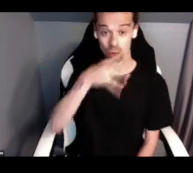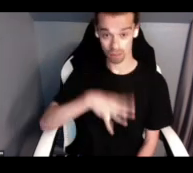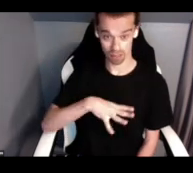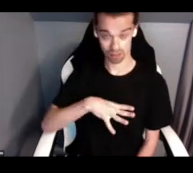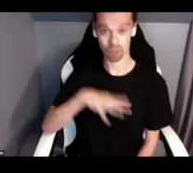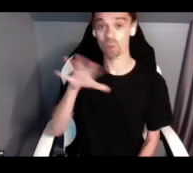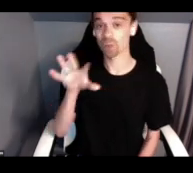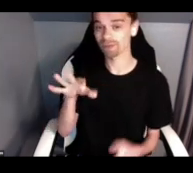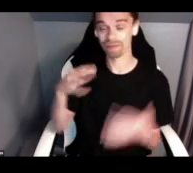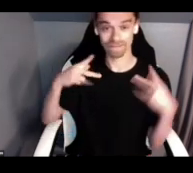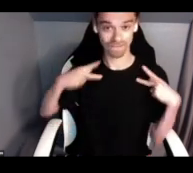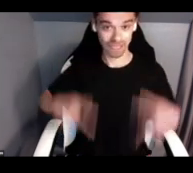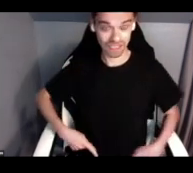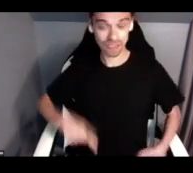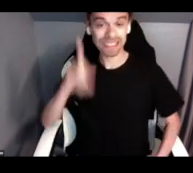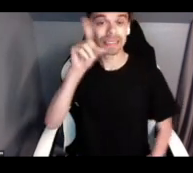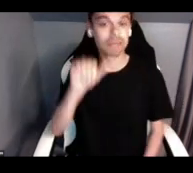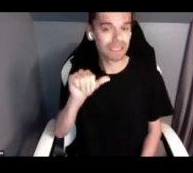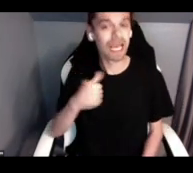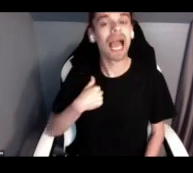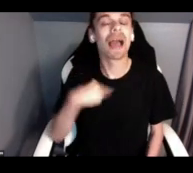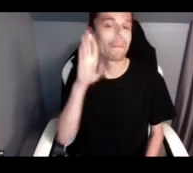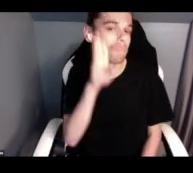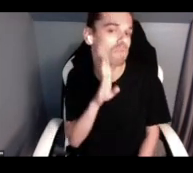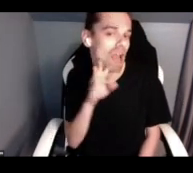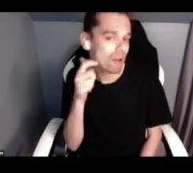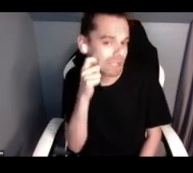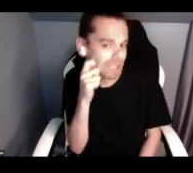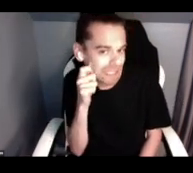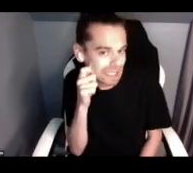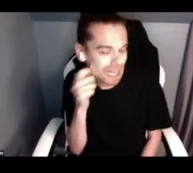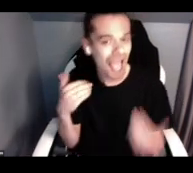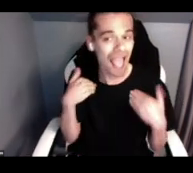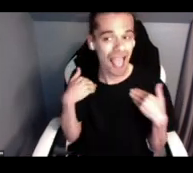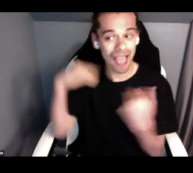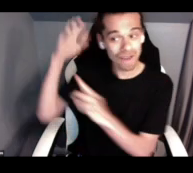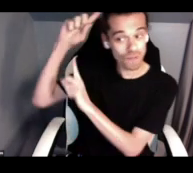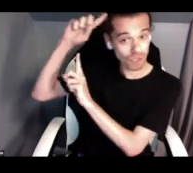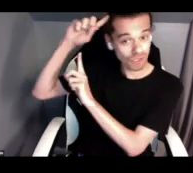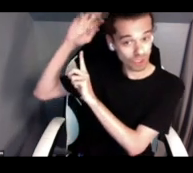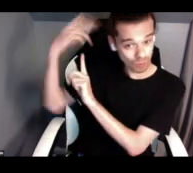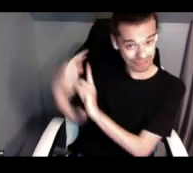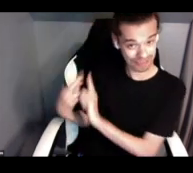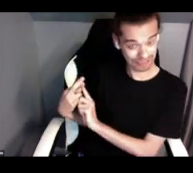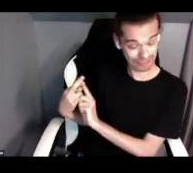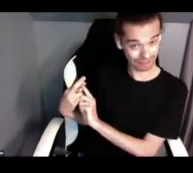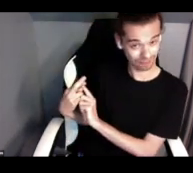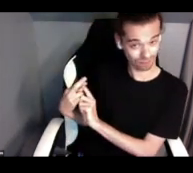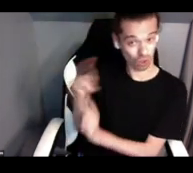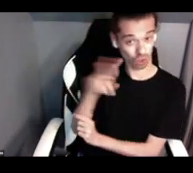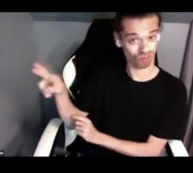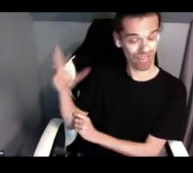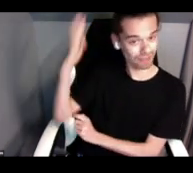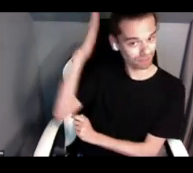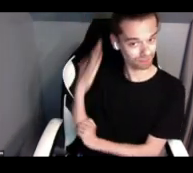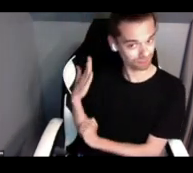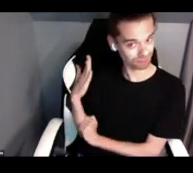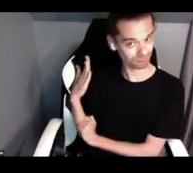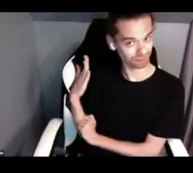I am brown skin, have a twist in my hair on the right side of my hair leading into a puff bun.